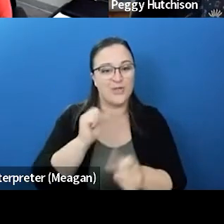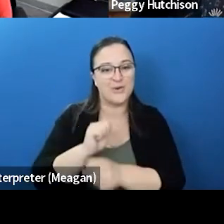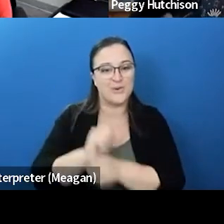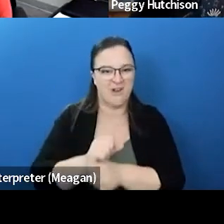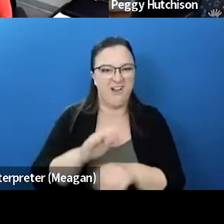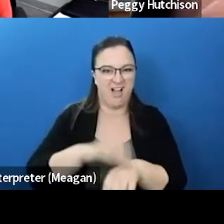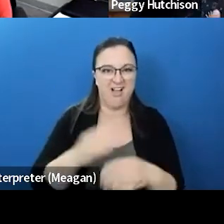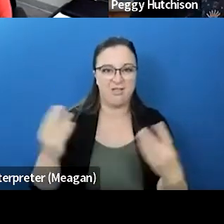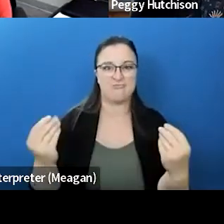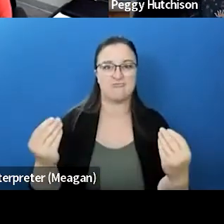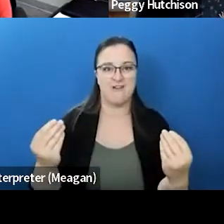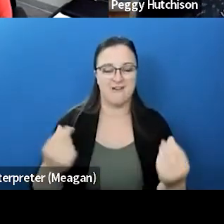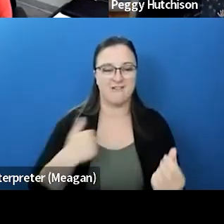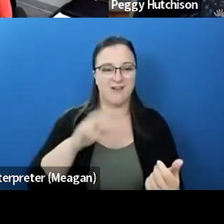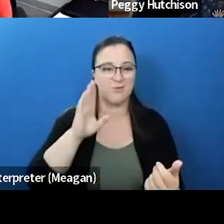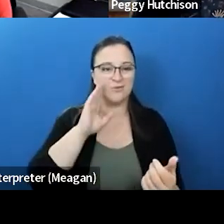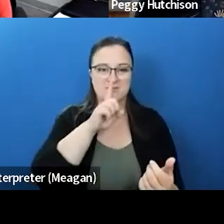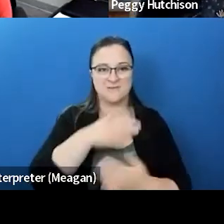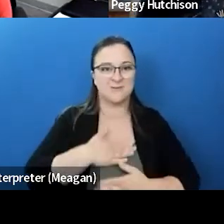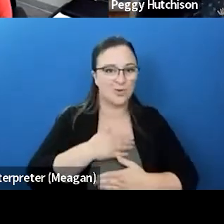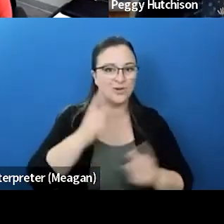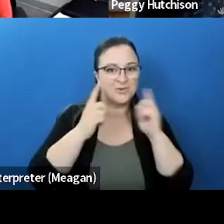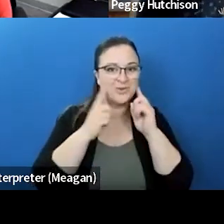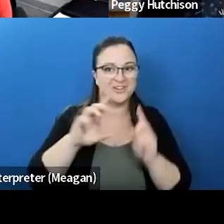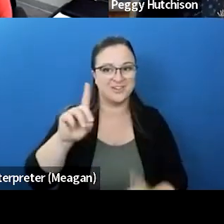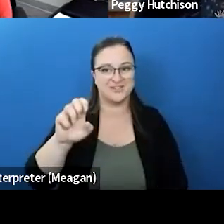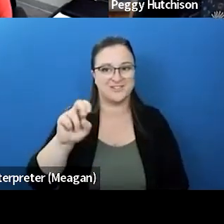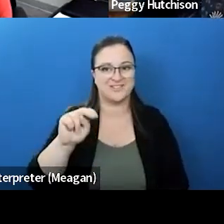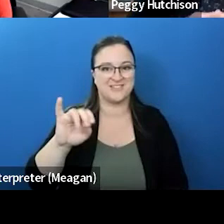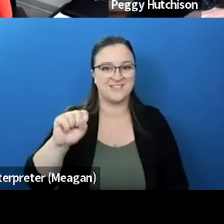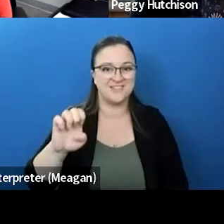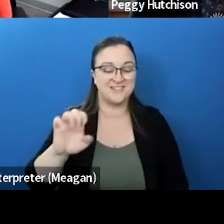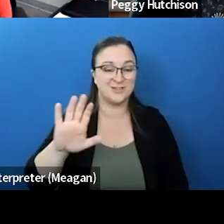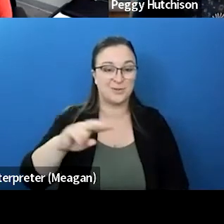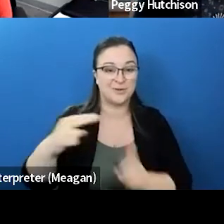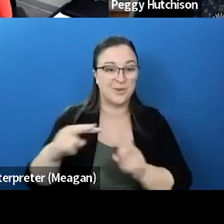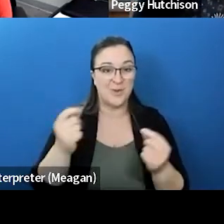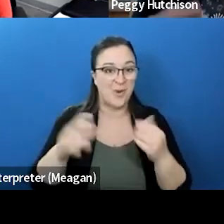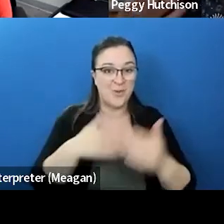on the ground, I'd love to hear Denise's perspective on what went well and what didn't go well and what we have to,